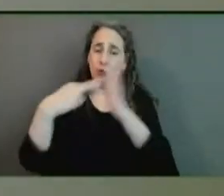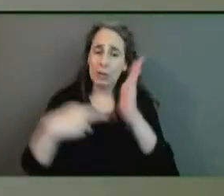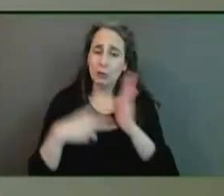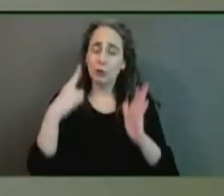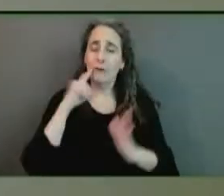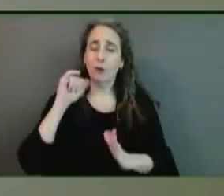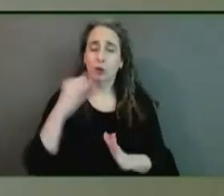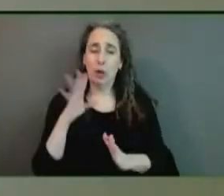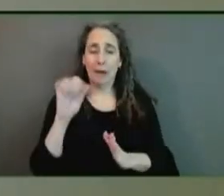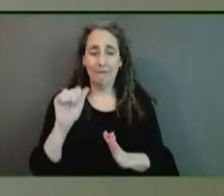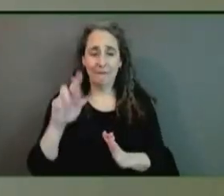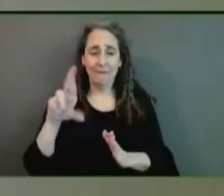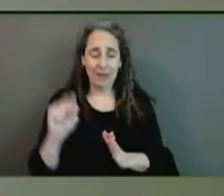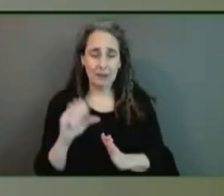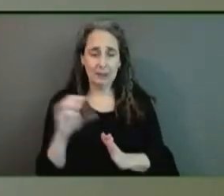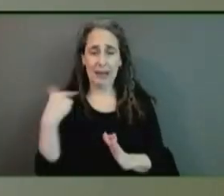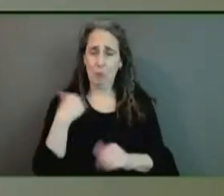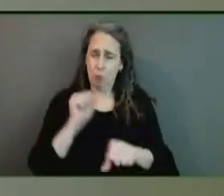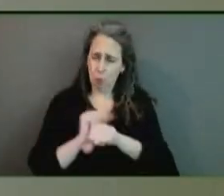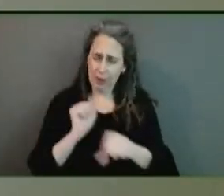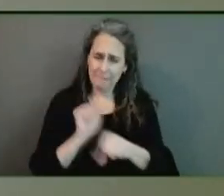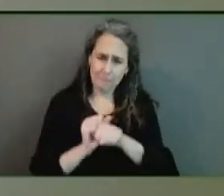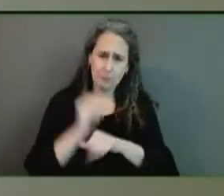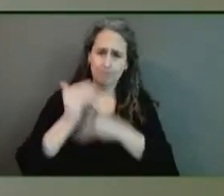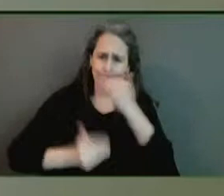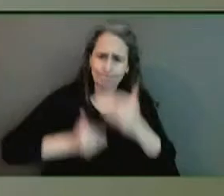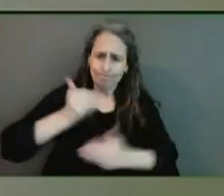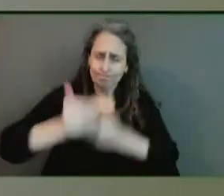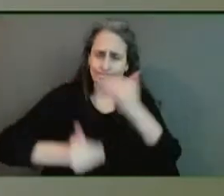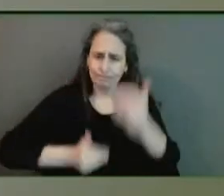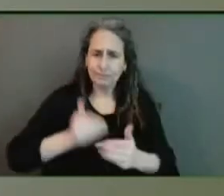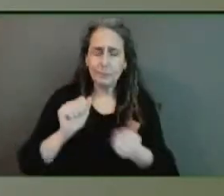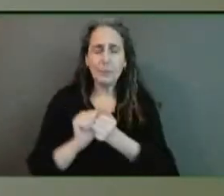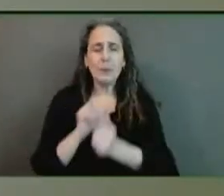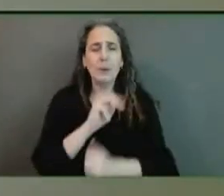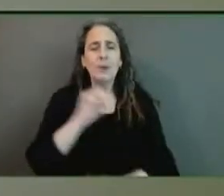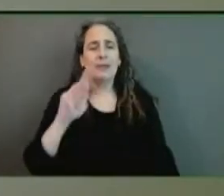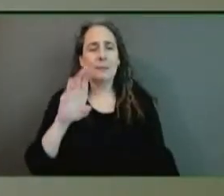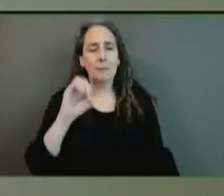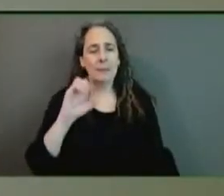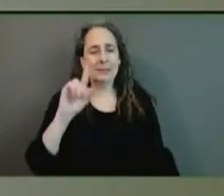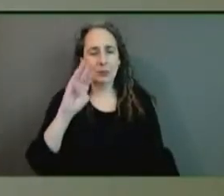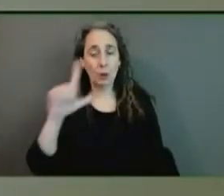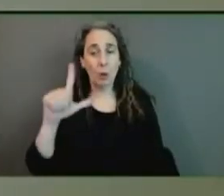website. We encourage people to register for our job fairs. And